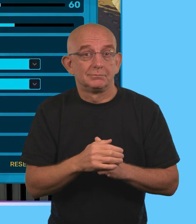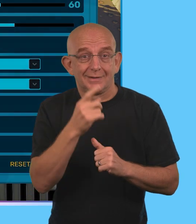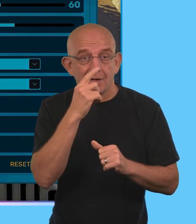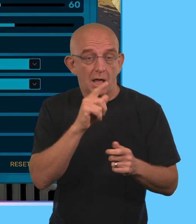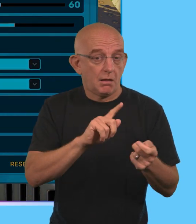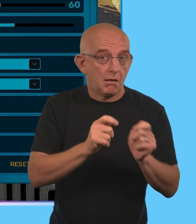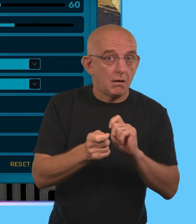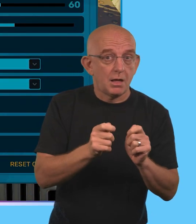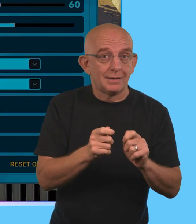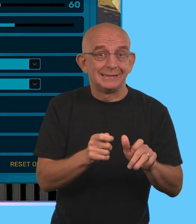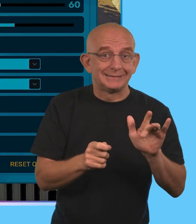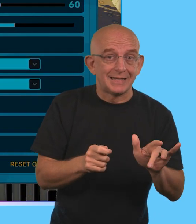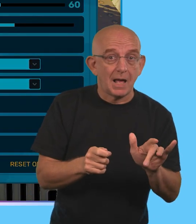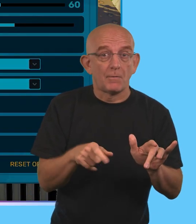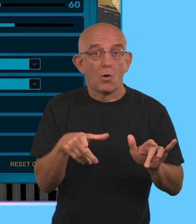Toggle between tap and hold inputs.